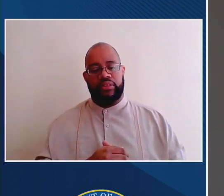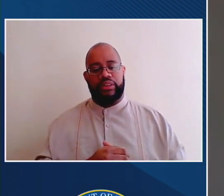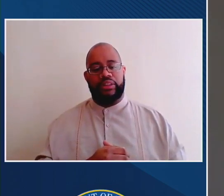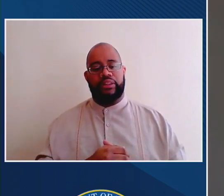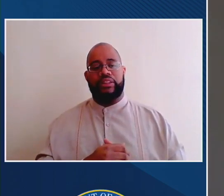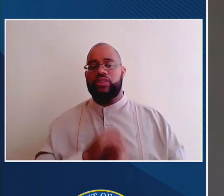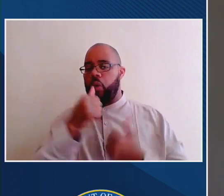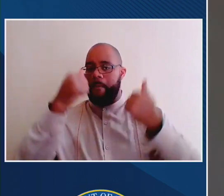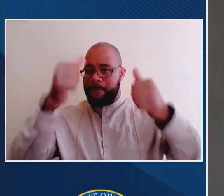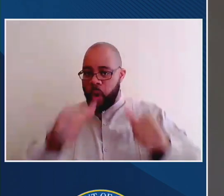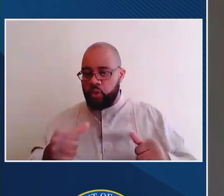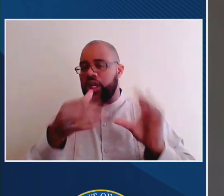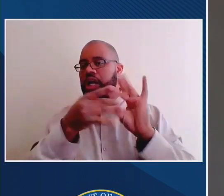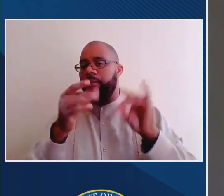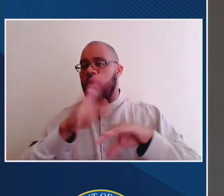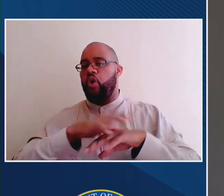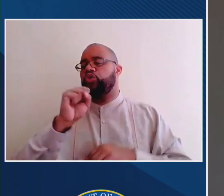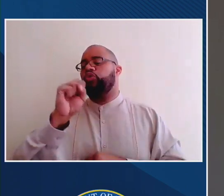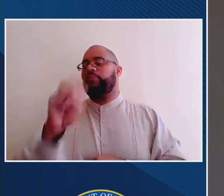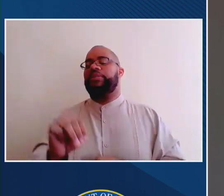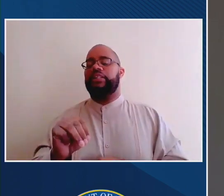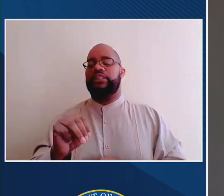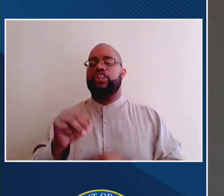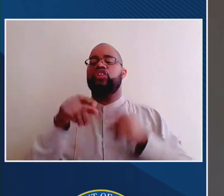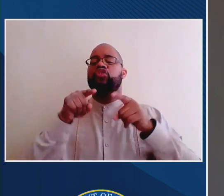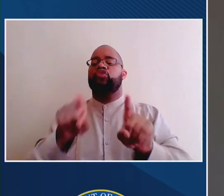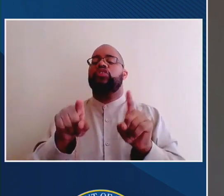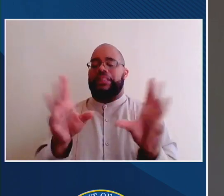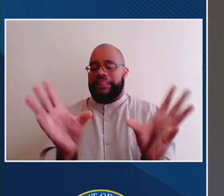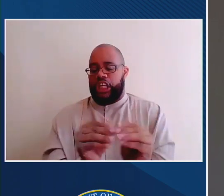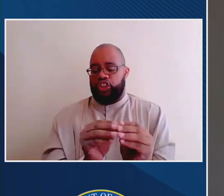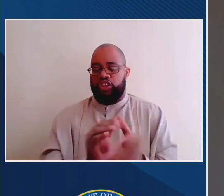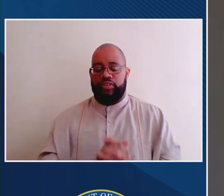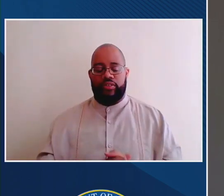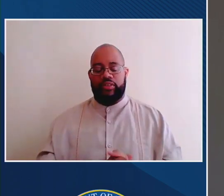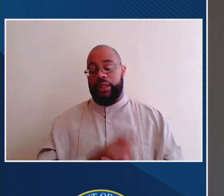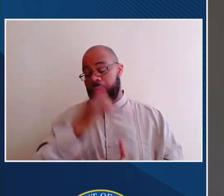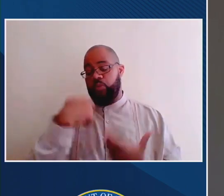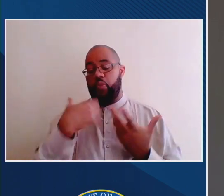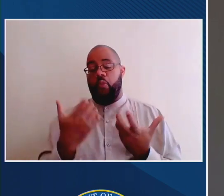commenting on social media during our sessions, because we want everyone fully